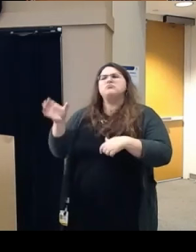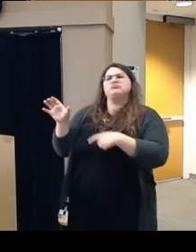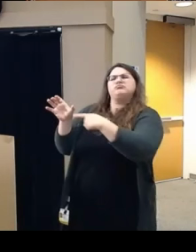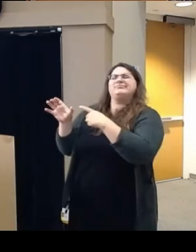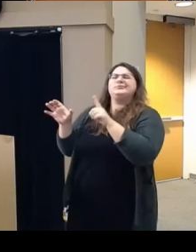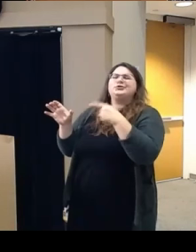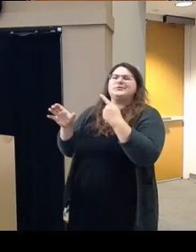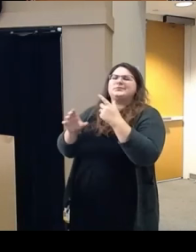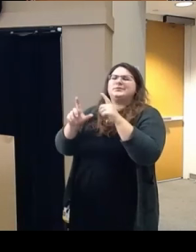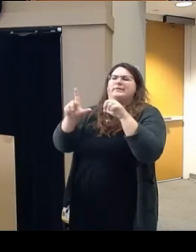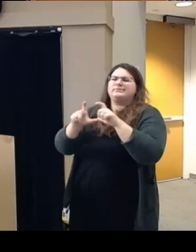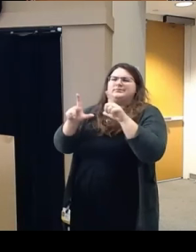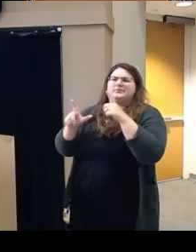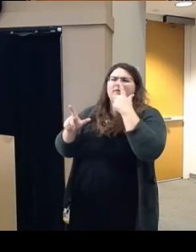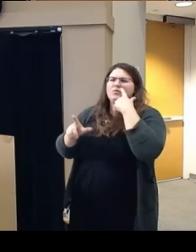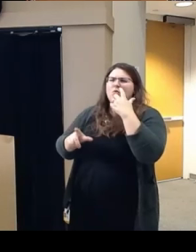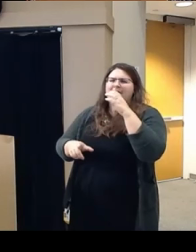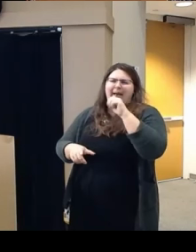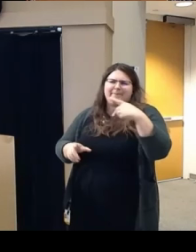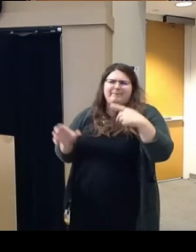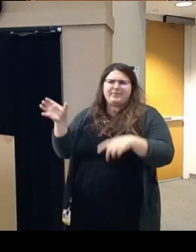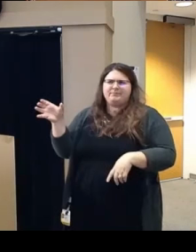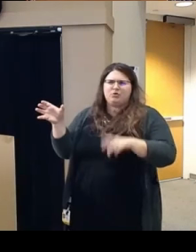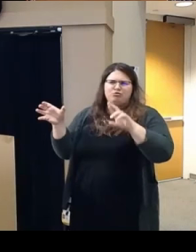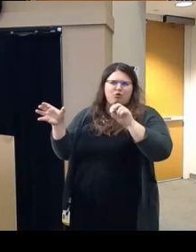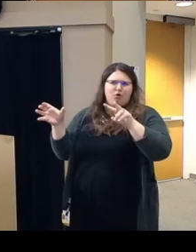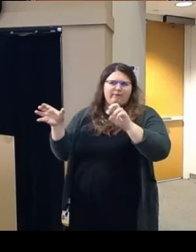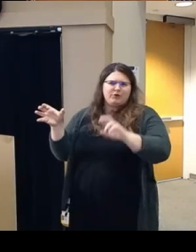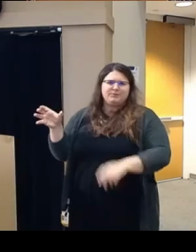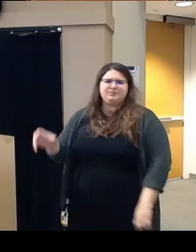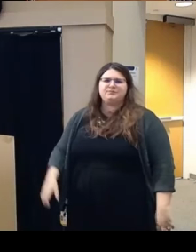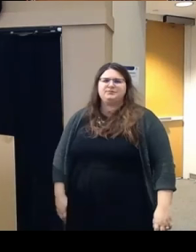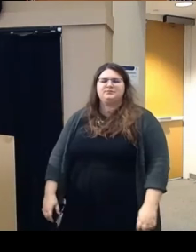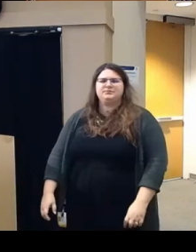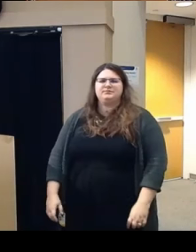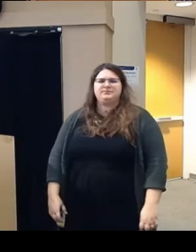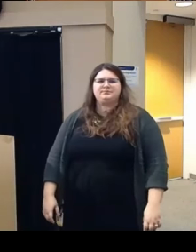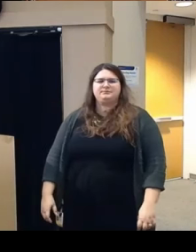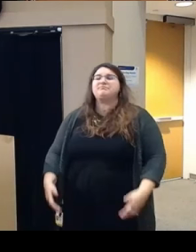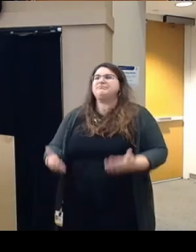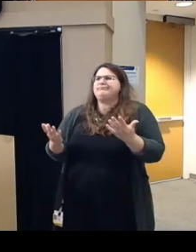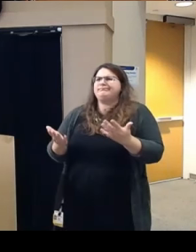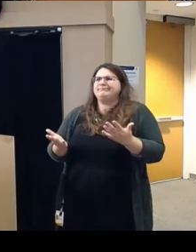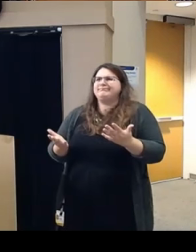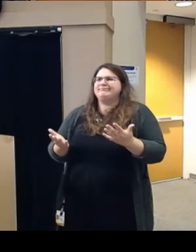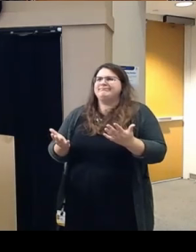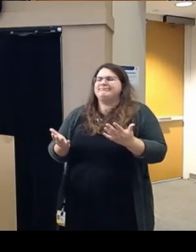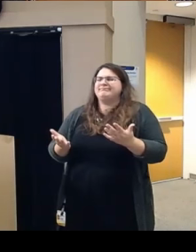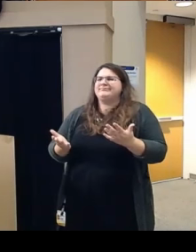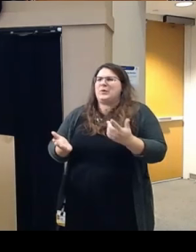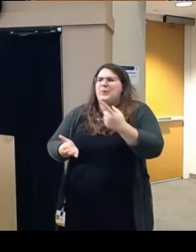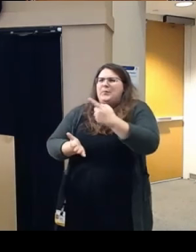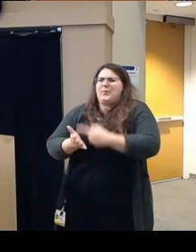phone all right so now I'm going to move into the big advantages so those really come um in